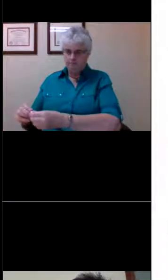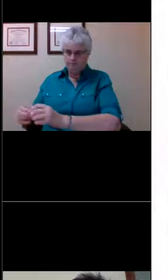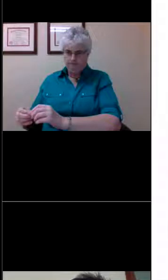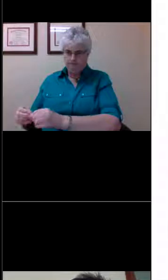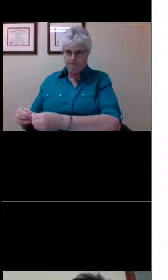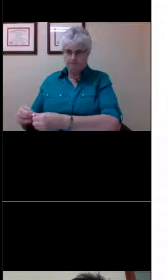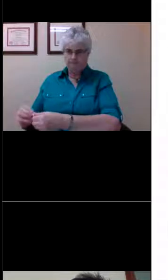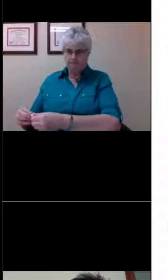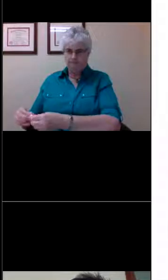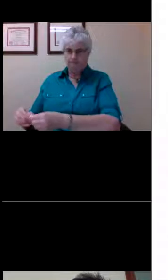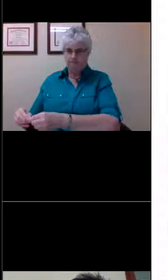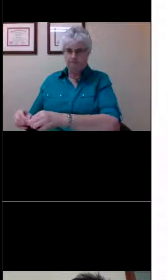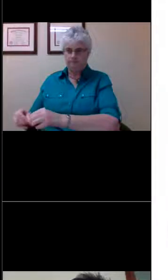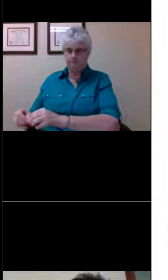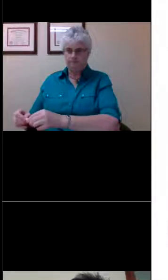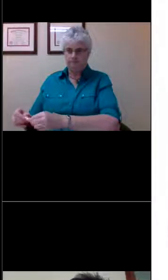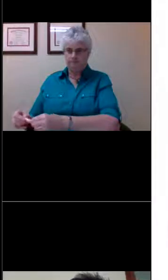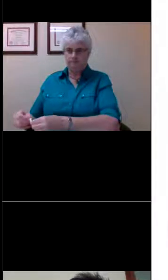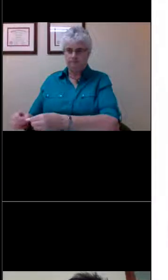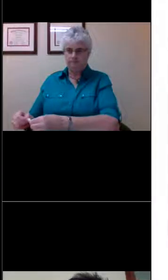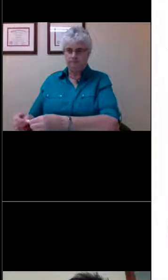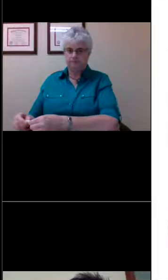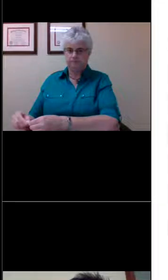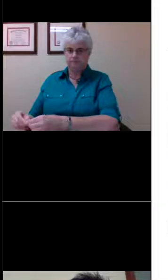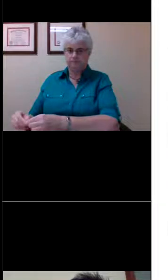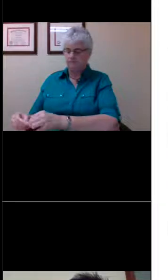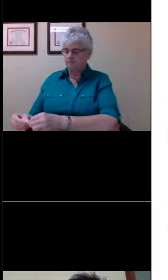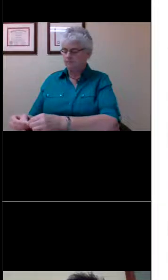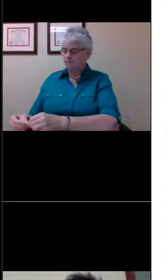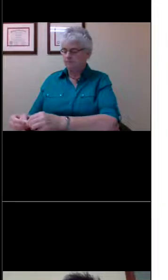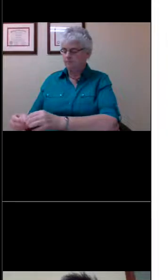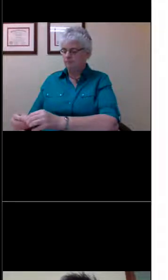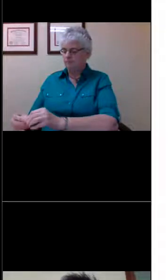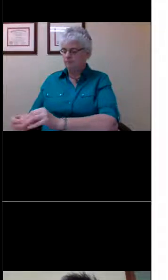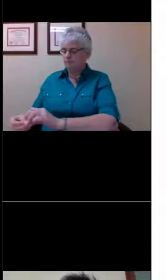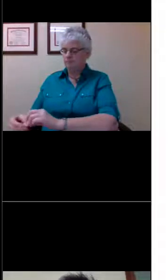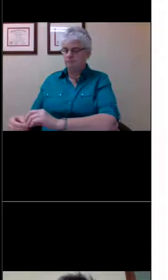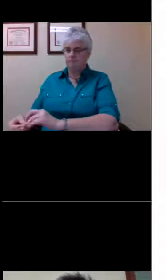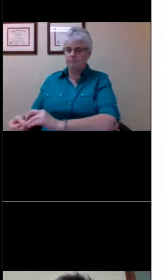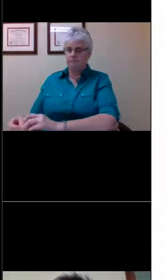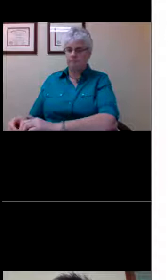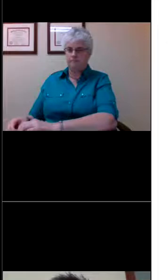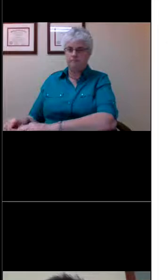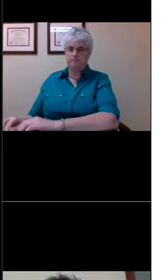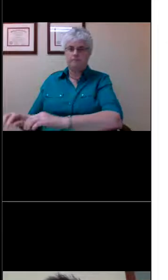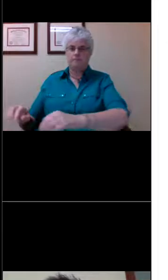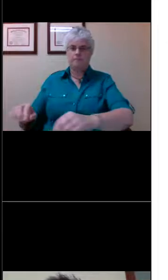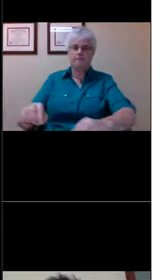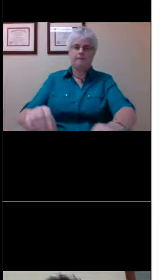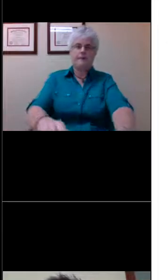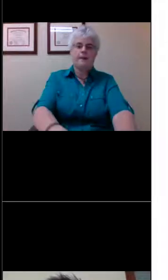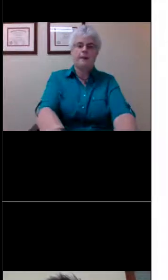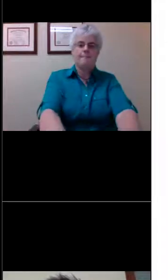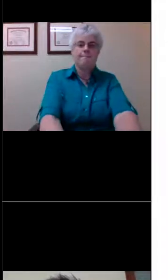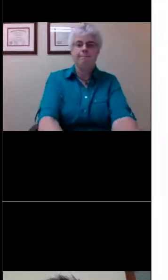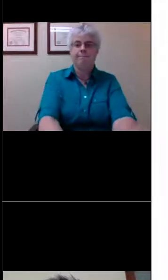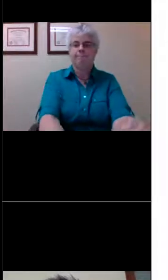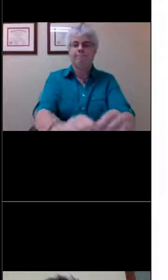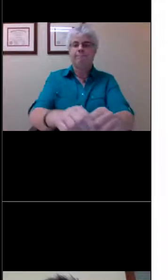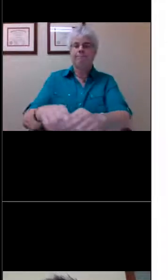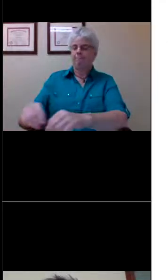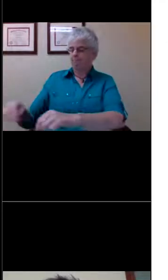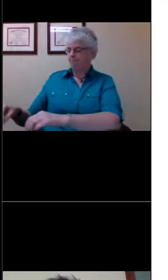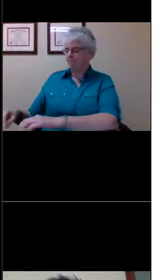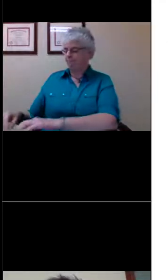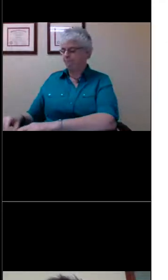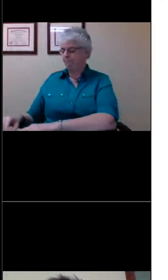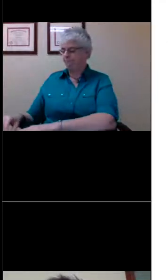those questions. So today there are a few other housekeeping type things that I